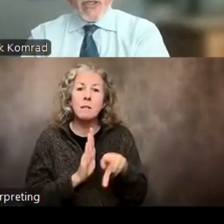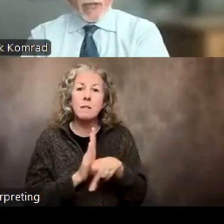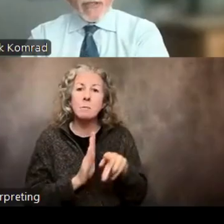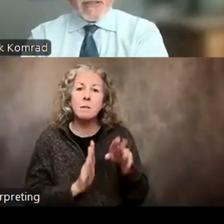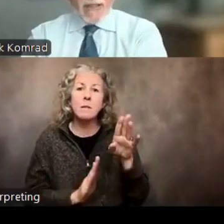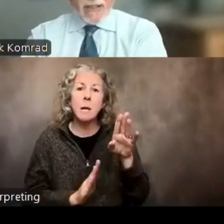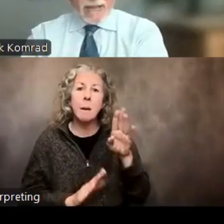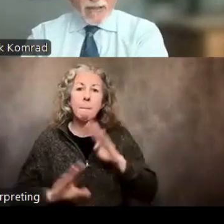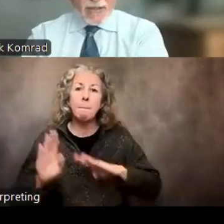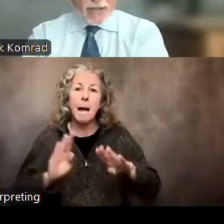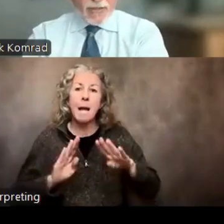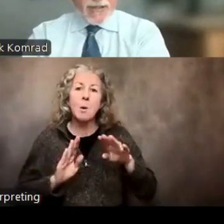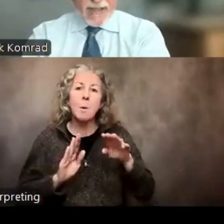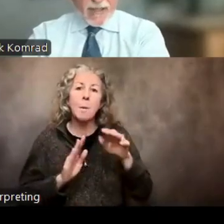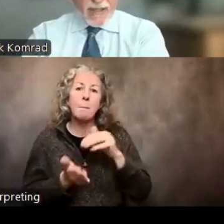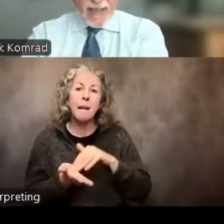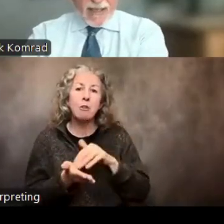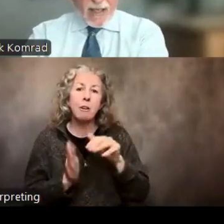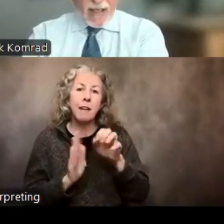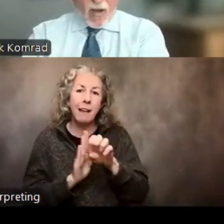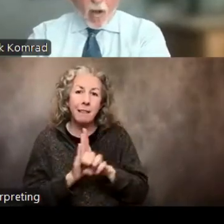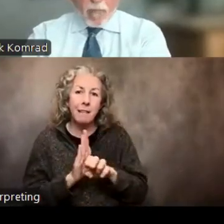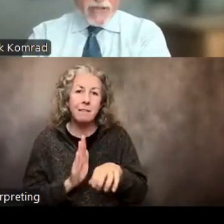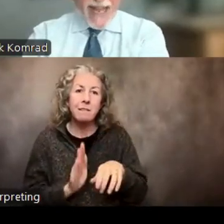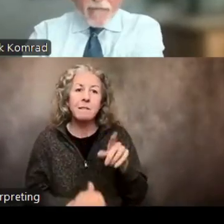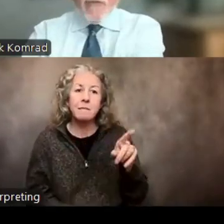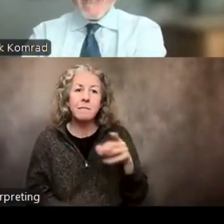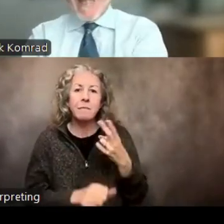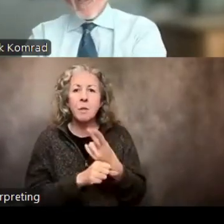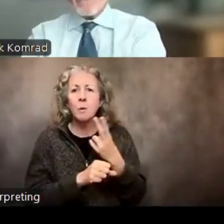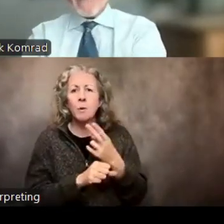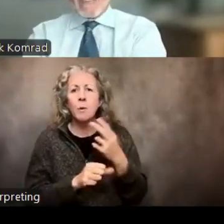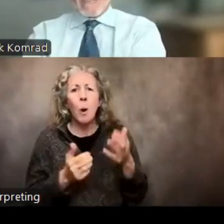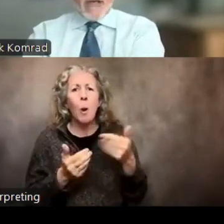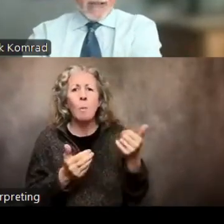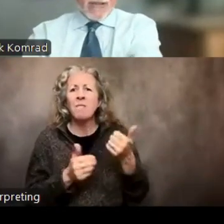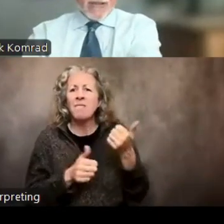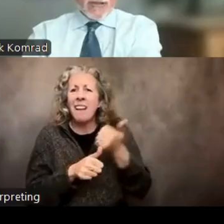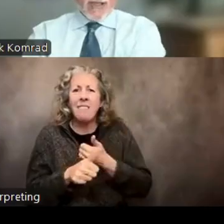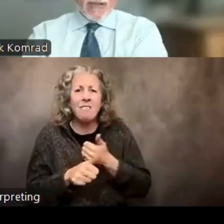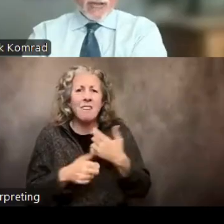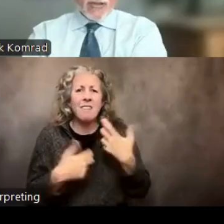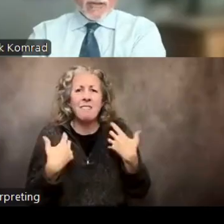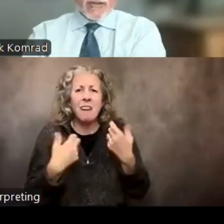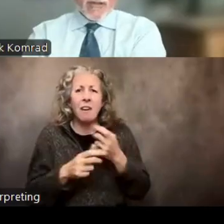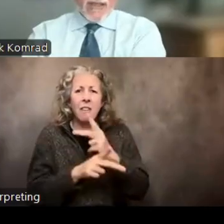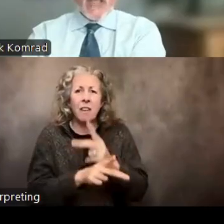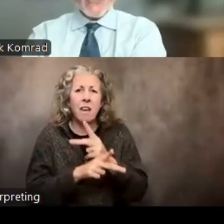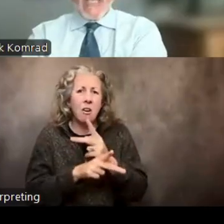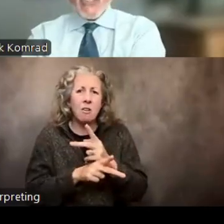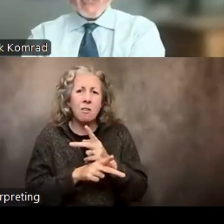Childress that is used in almost every healthcare educational